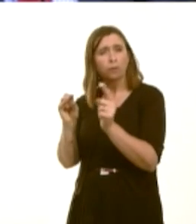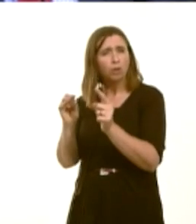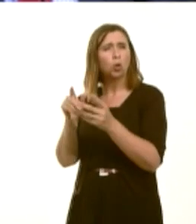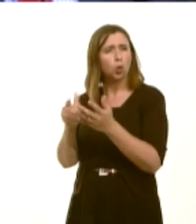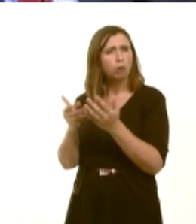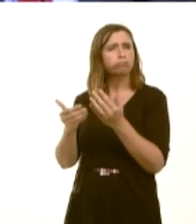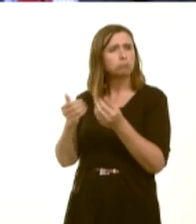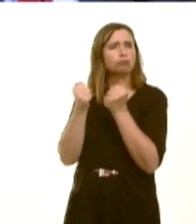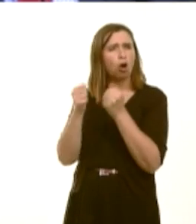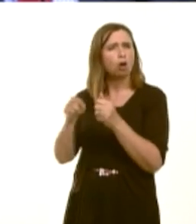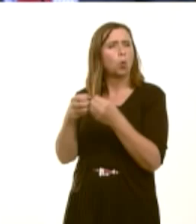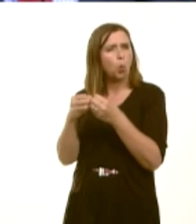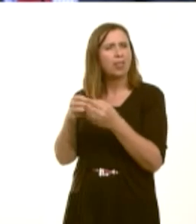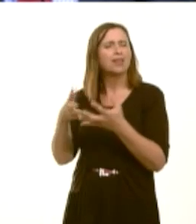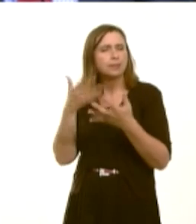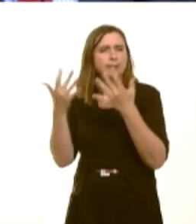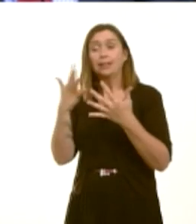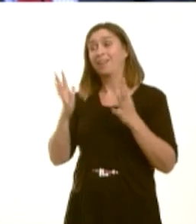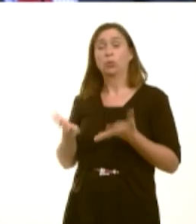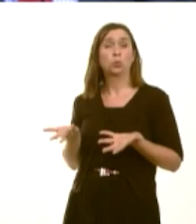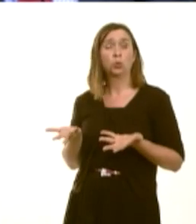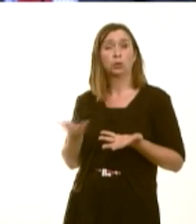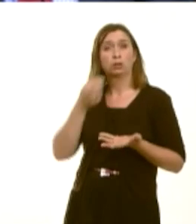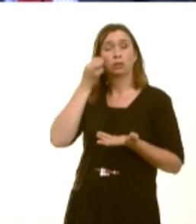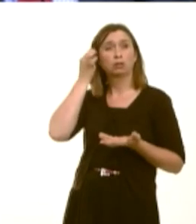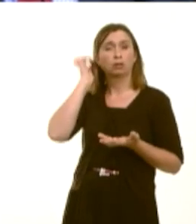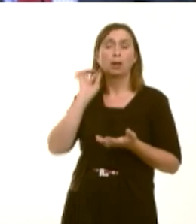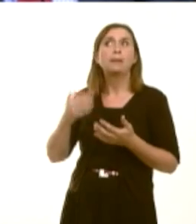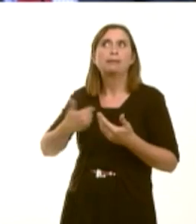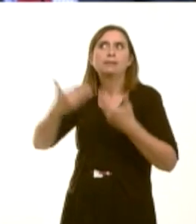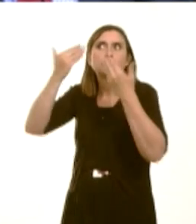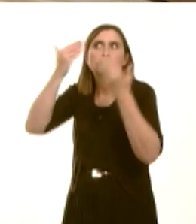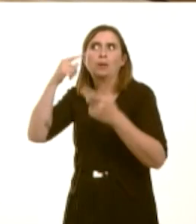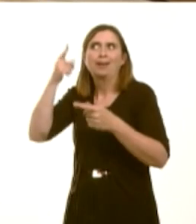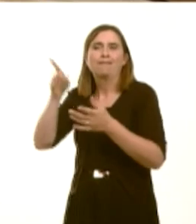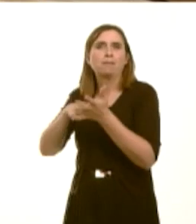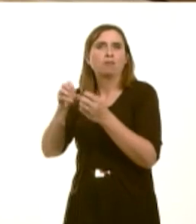itís appropriate for them. I do not know, in this case, whether such an application was made. Y Llywydd / The Presiding Officer: We now